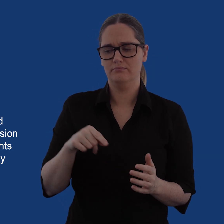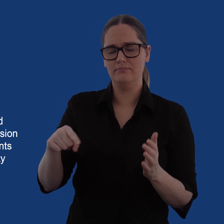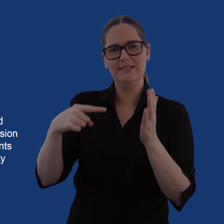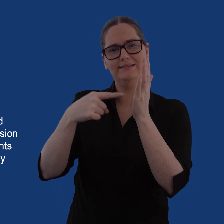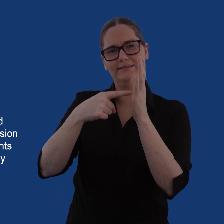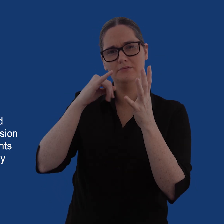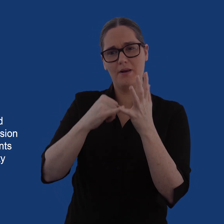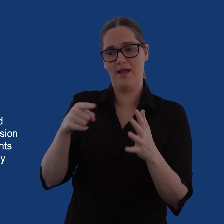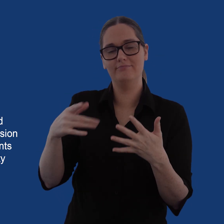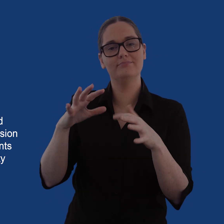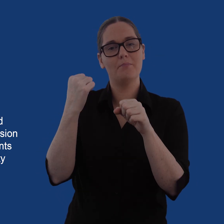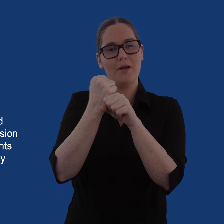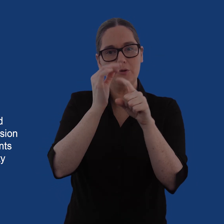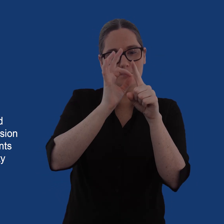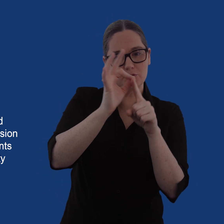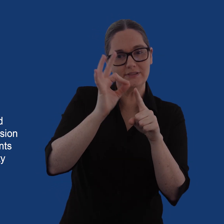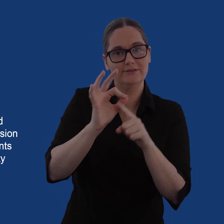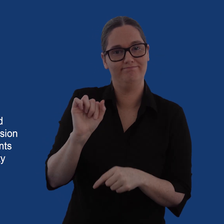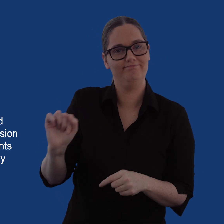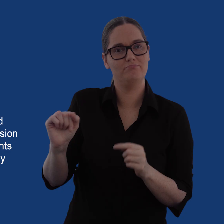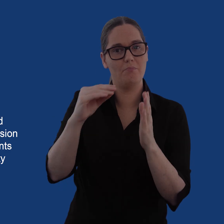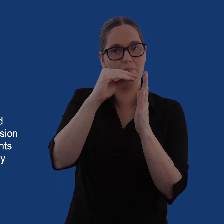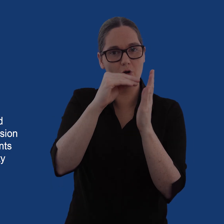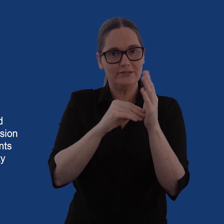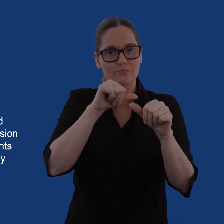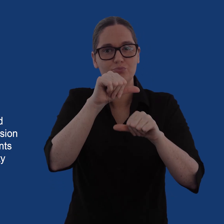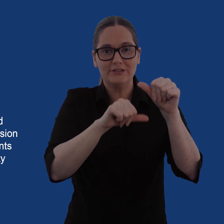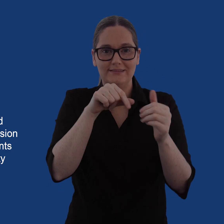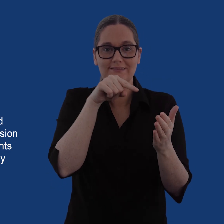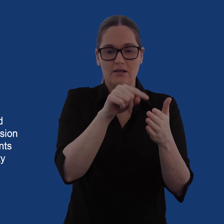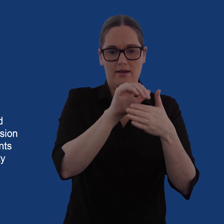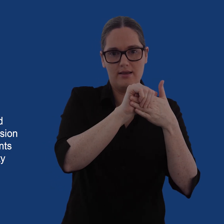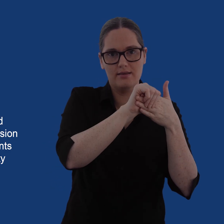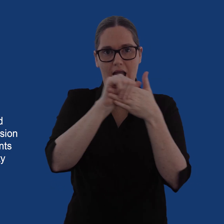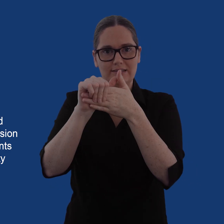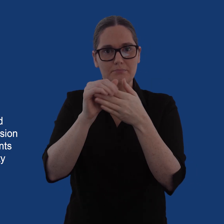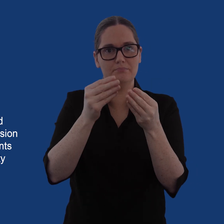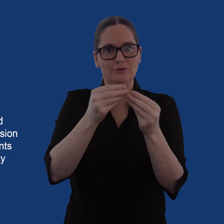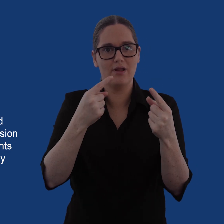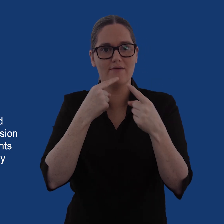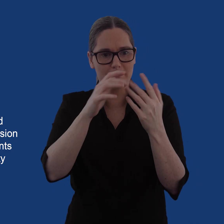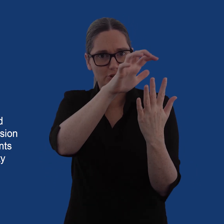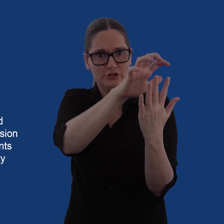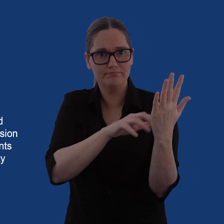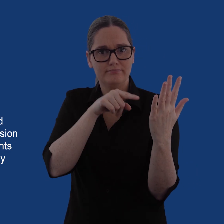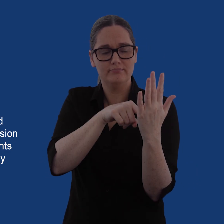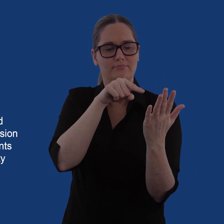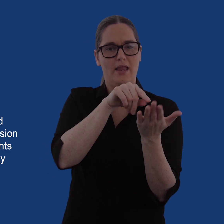The Tasmanian government has made improvements to their procedures and guidance material.